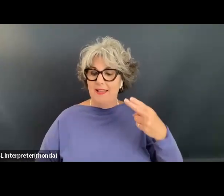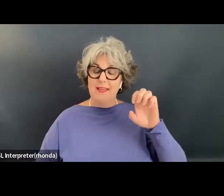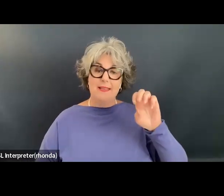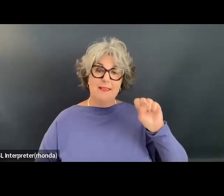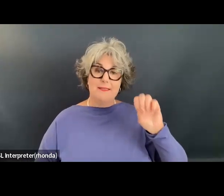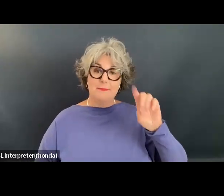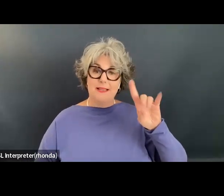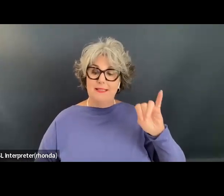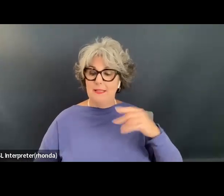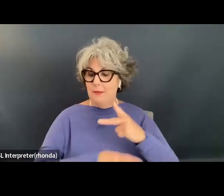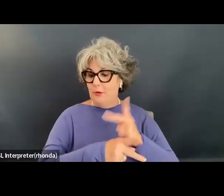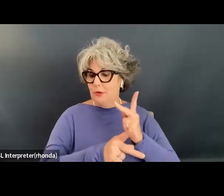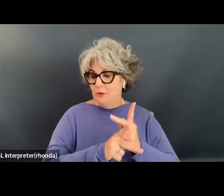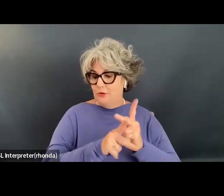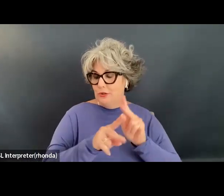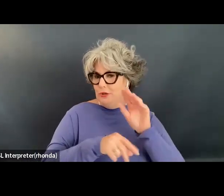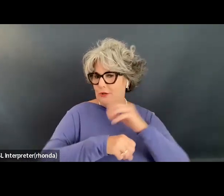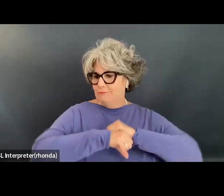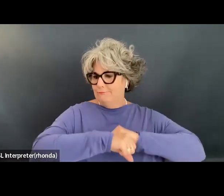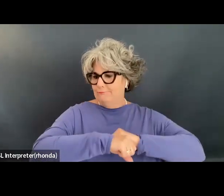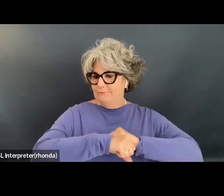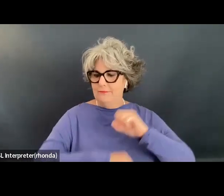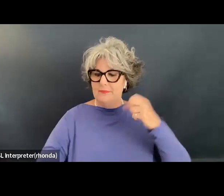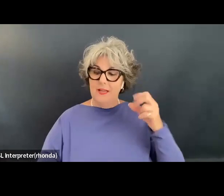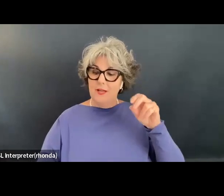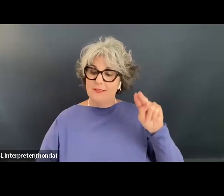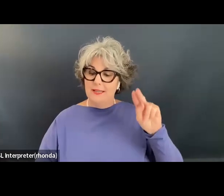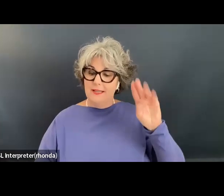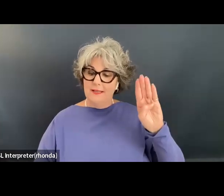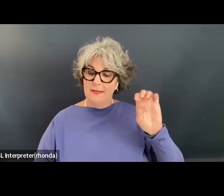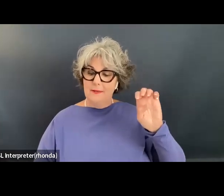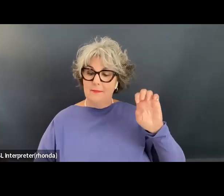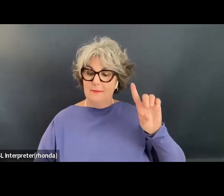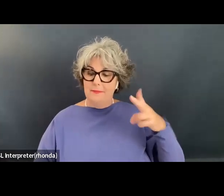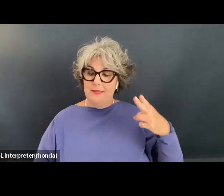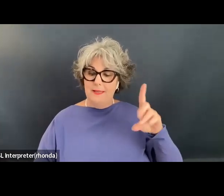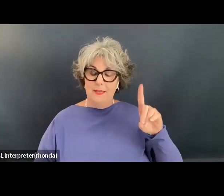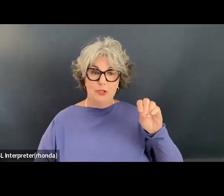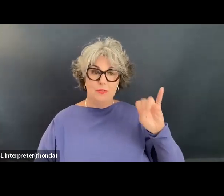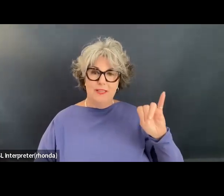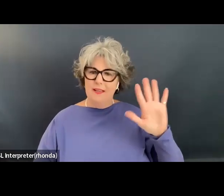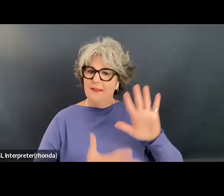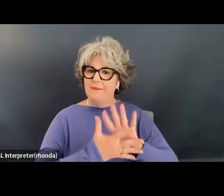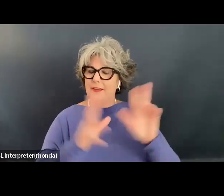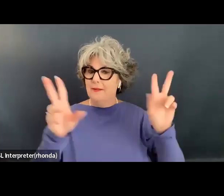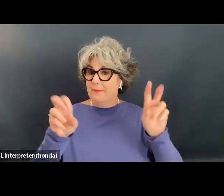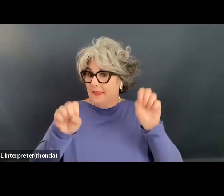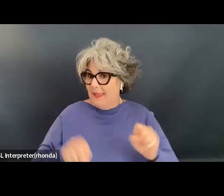Producer and film protagonist, Hossein Behboudi, whose film, "Can I Hug You?"